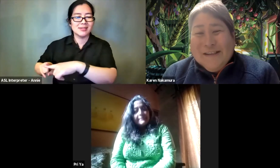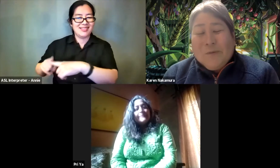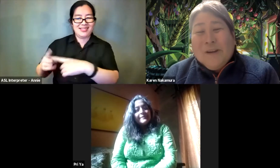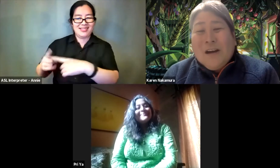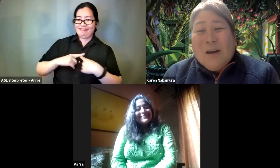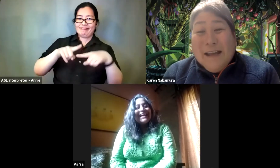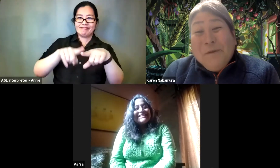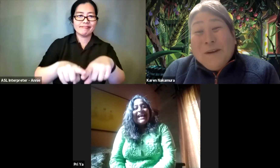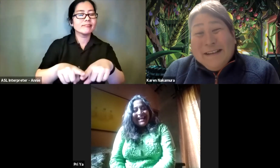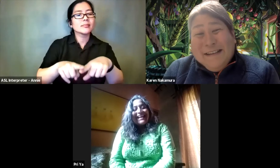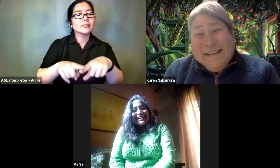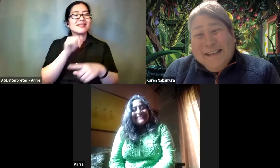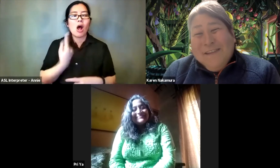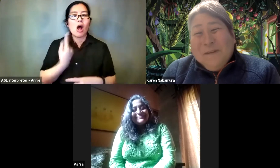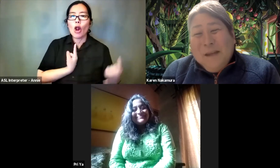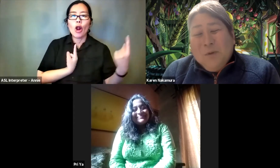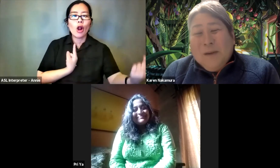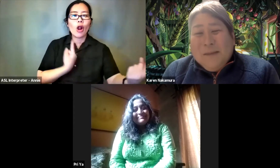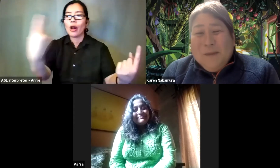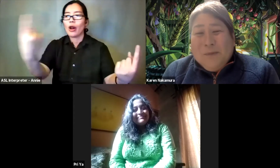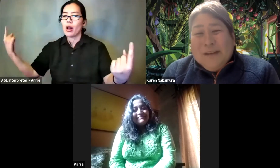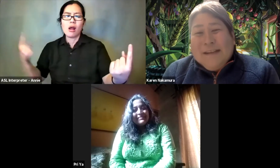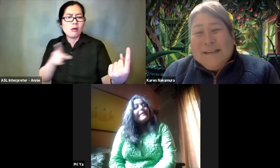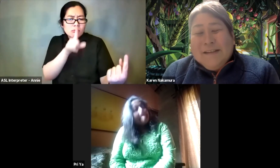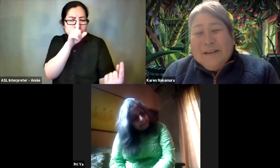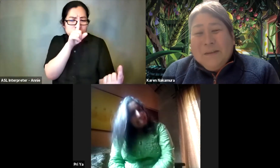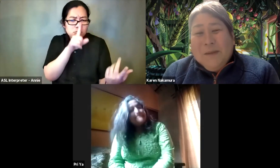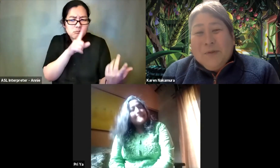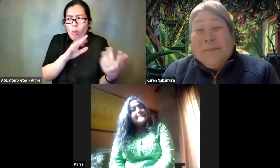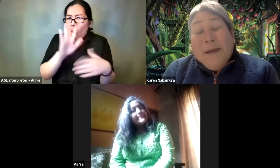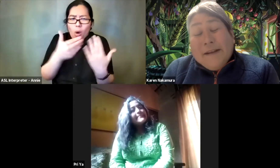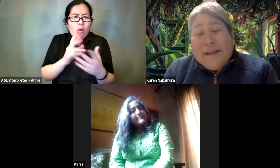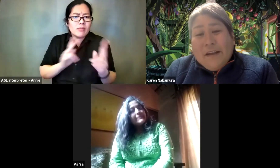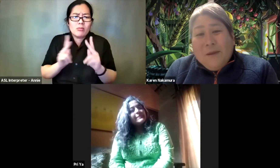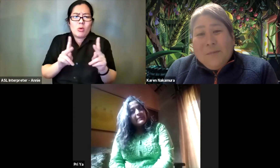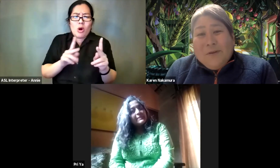that we are all everyone even able bodied people are connected to other people and depend on other people.